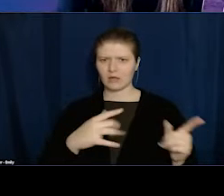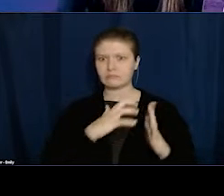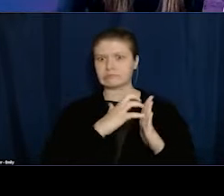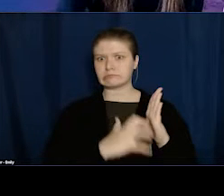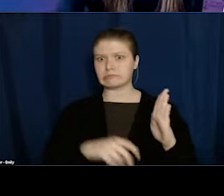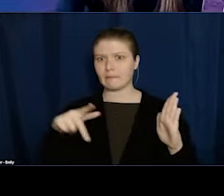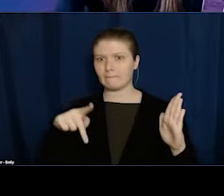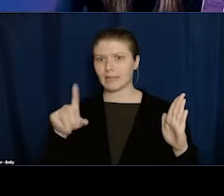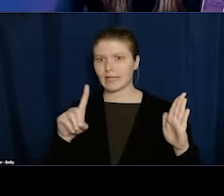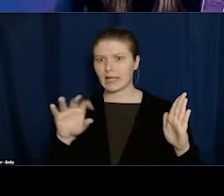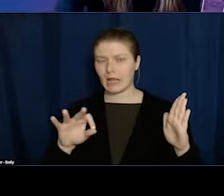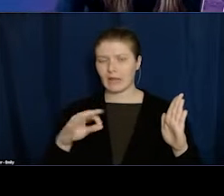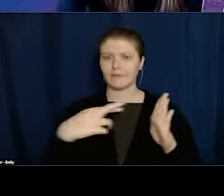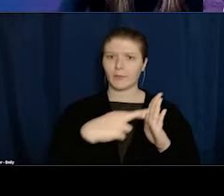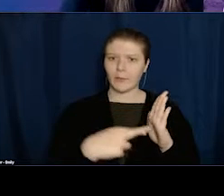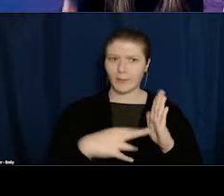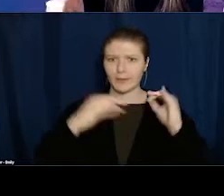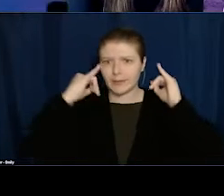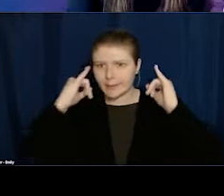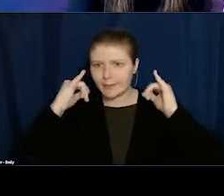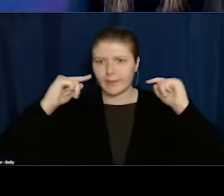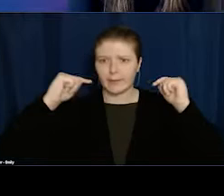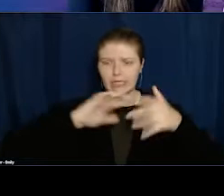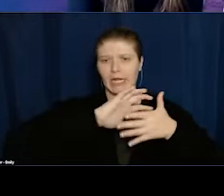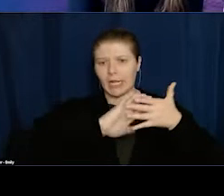rule and screenshot imaginable, we have inline help instead.